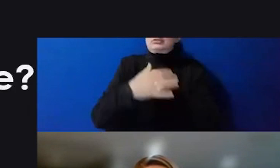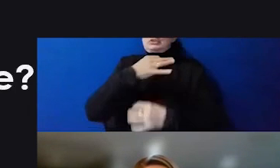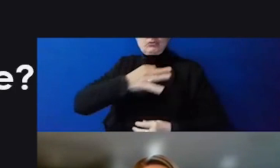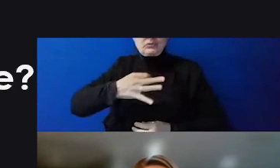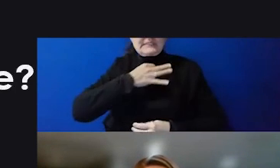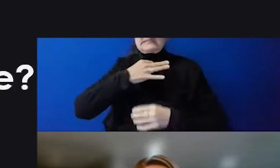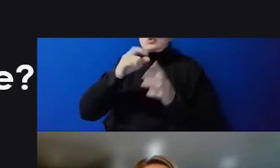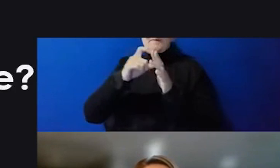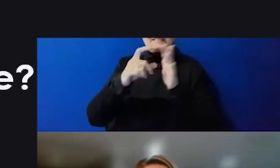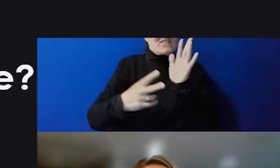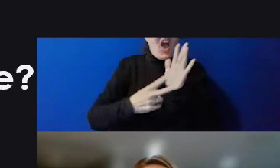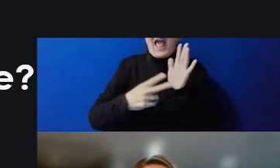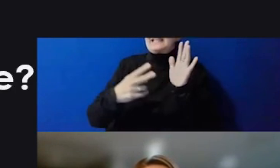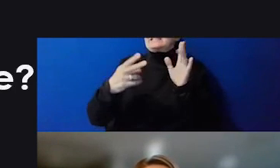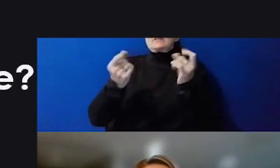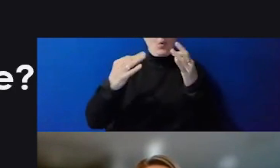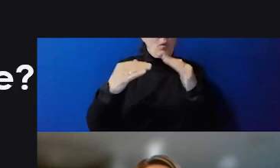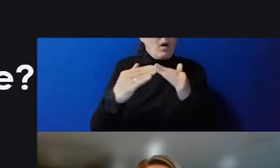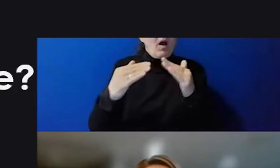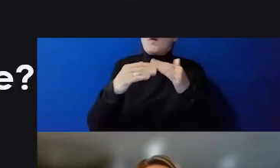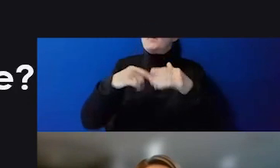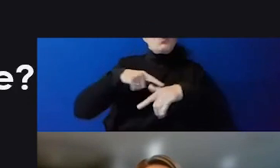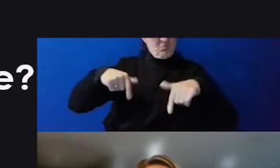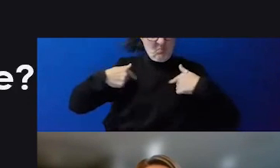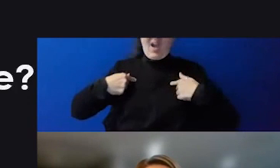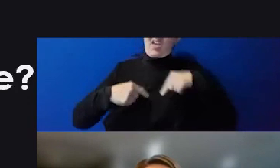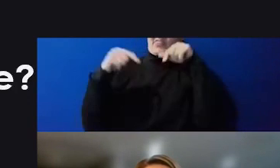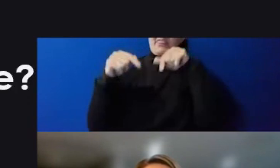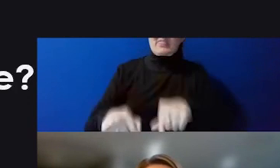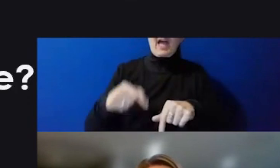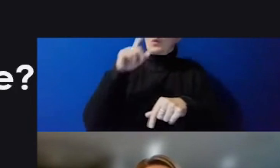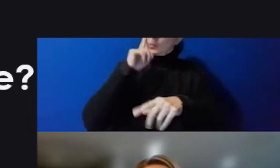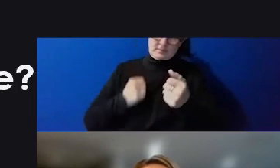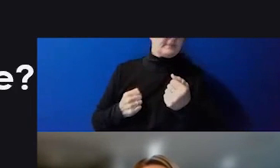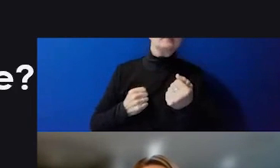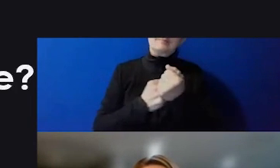people who are displaced or experiencing deep persistent disadvantage and I think we get it um